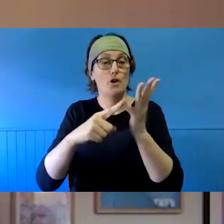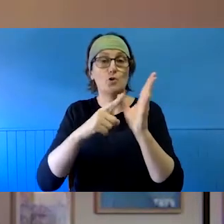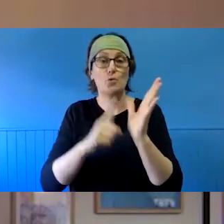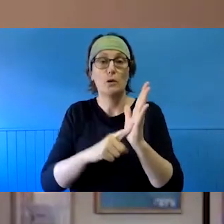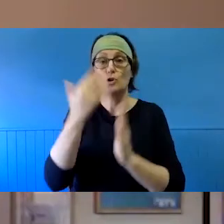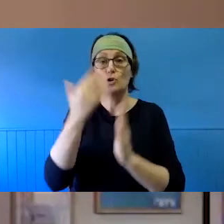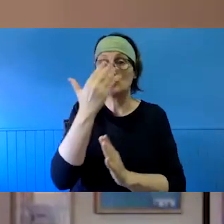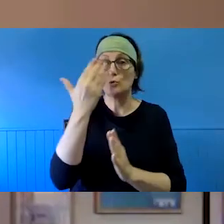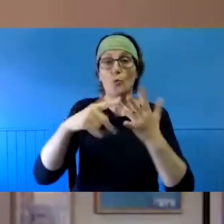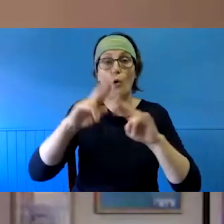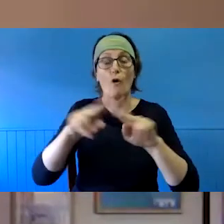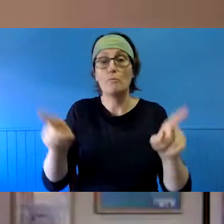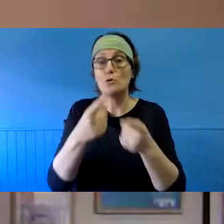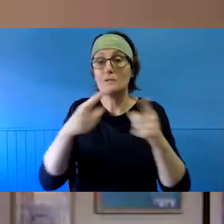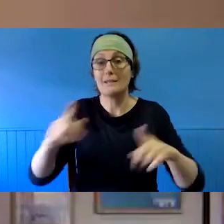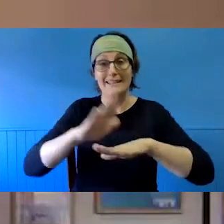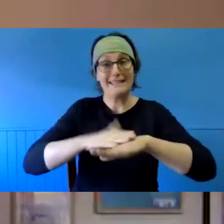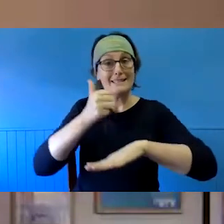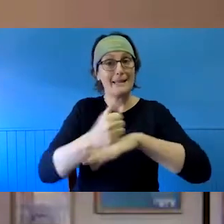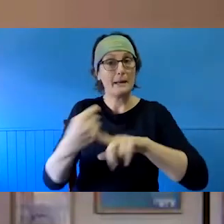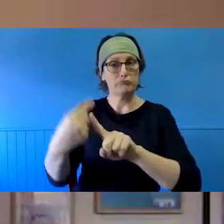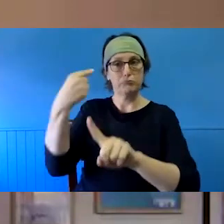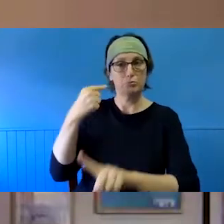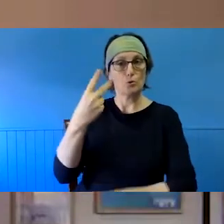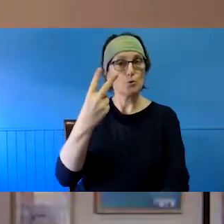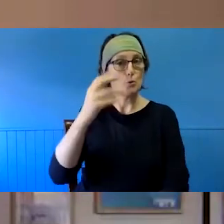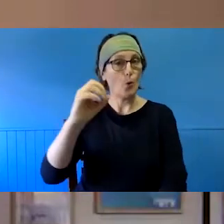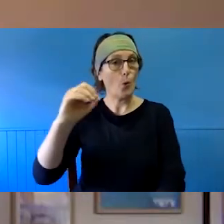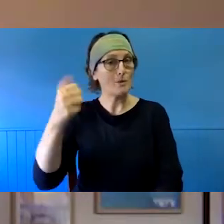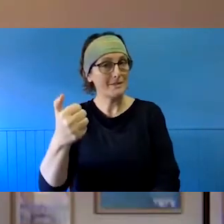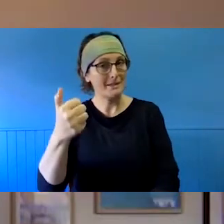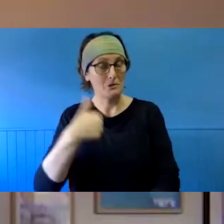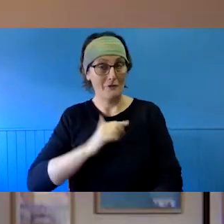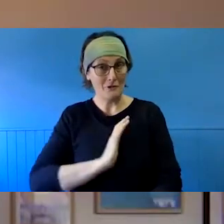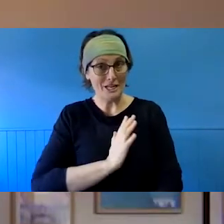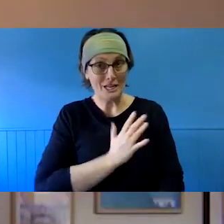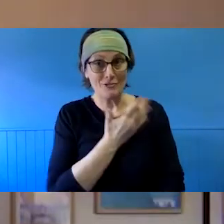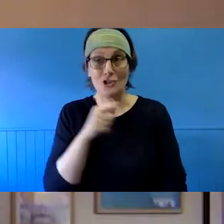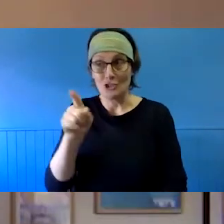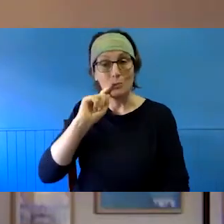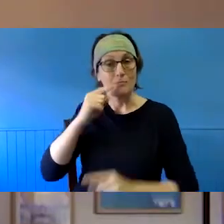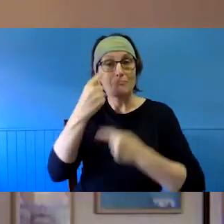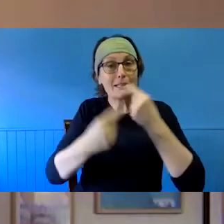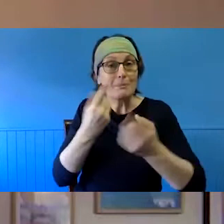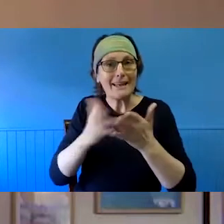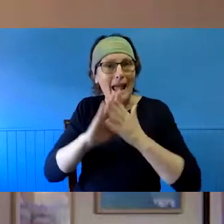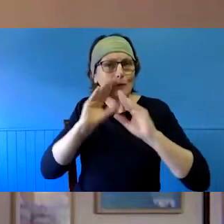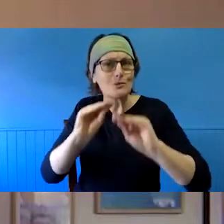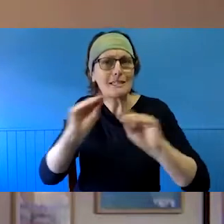It is fitting she is here to talk to us about strats to teach music online. This is her bread and butter.